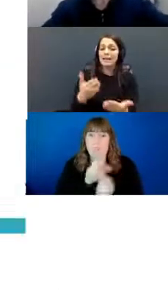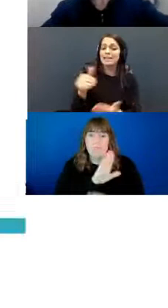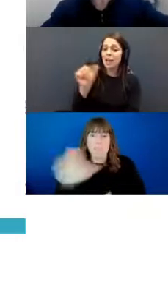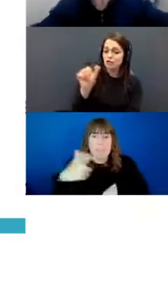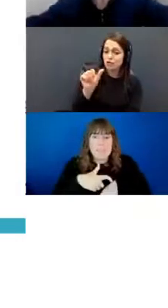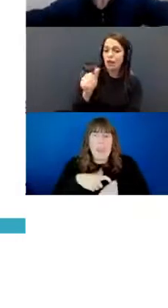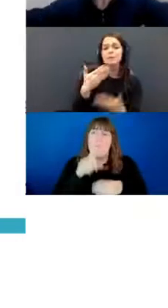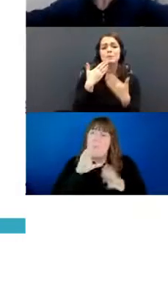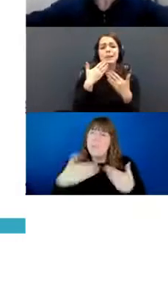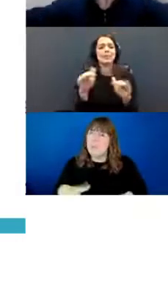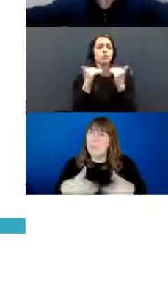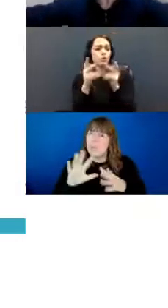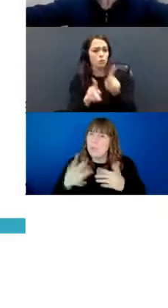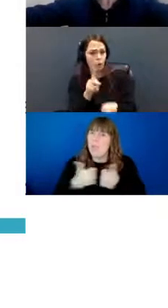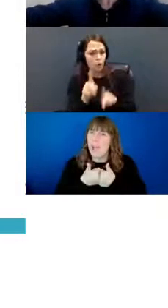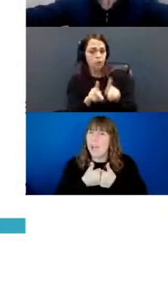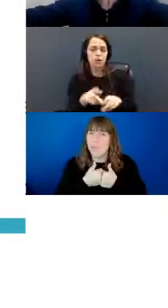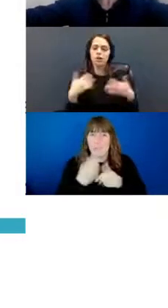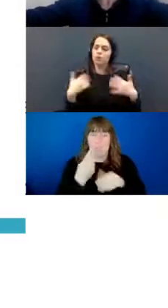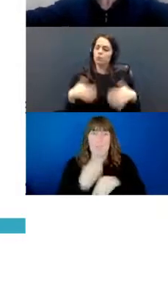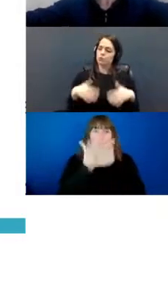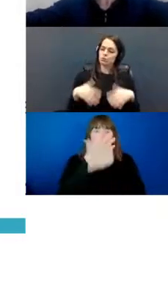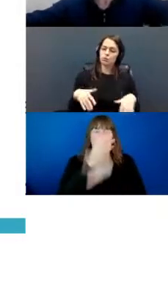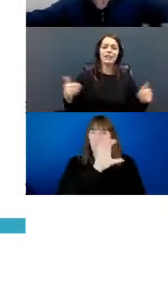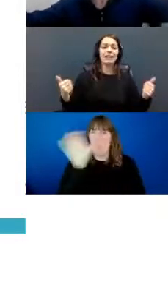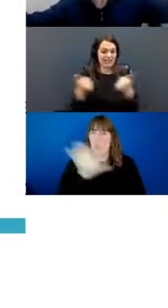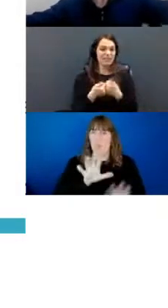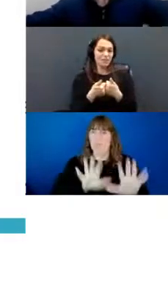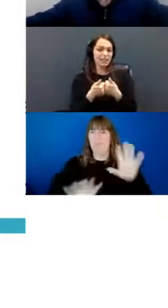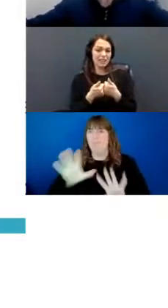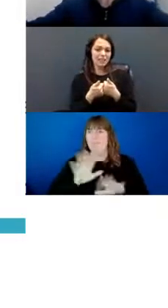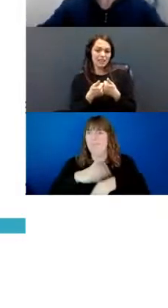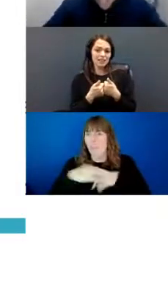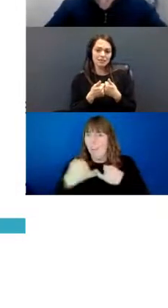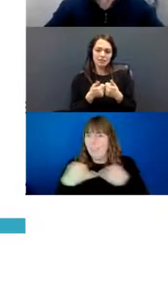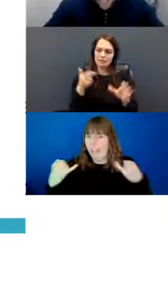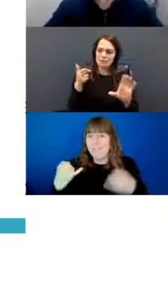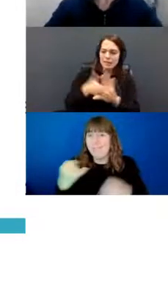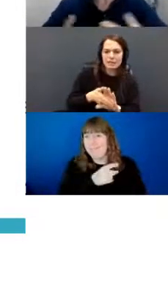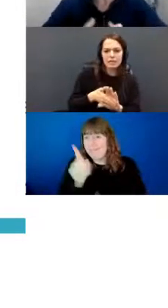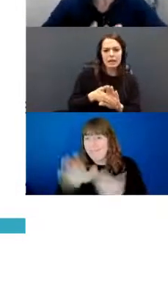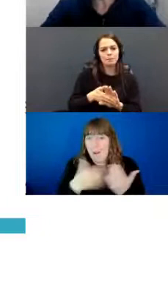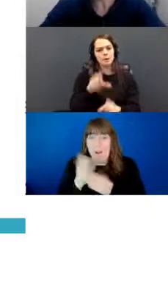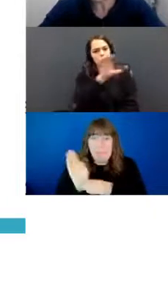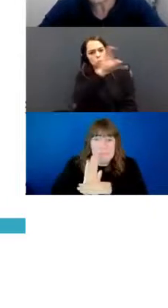to an online zoom conversation when we all have coming from such different situations